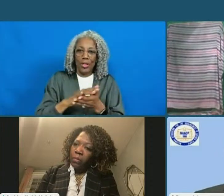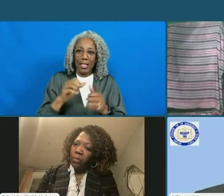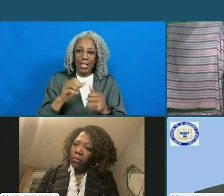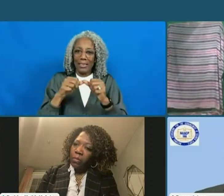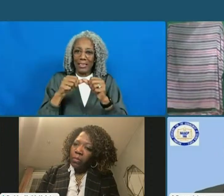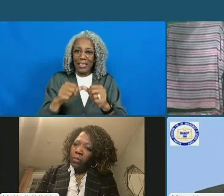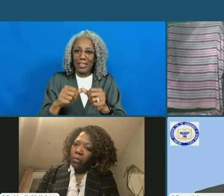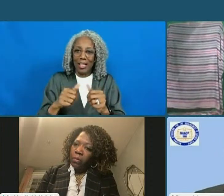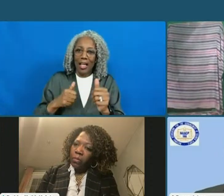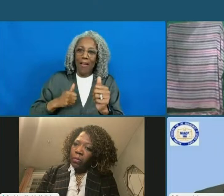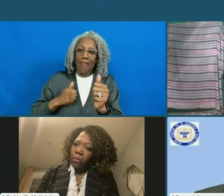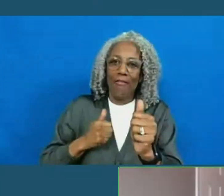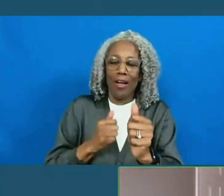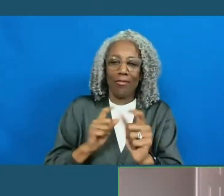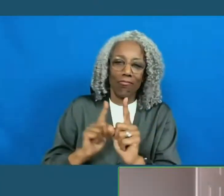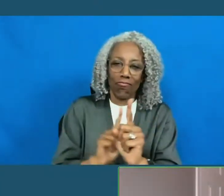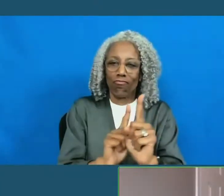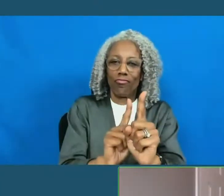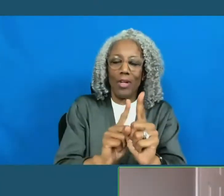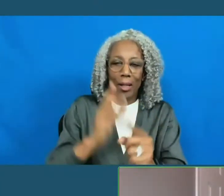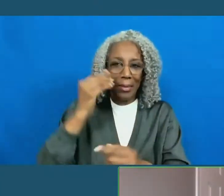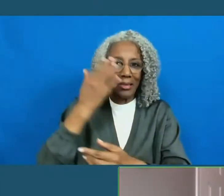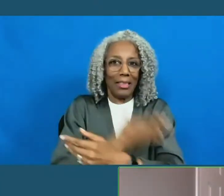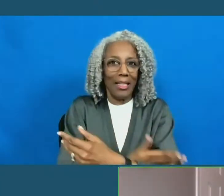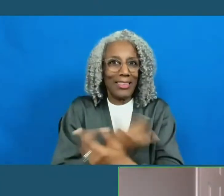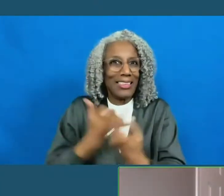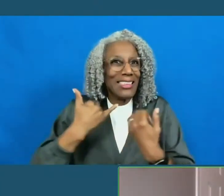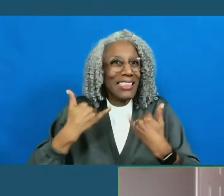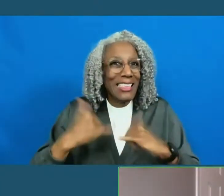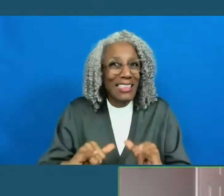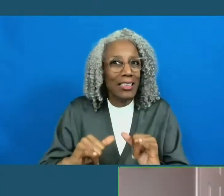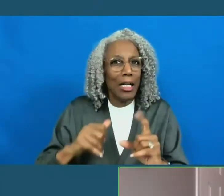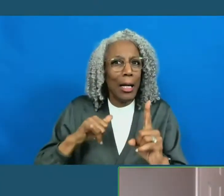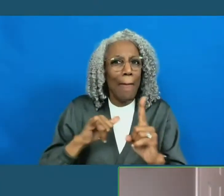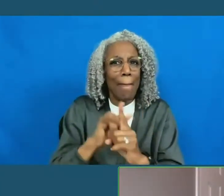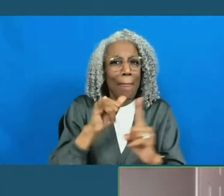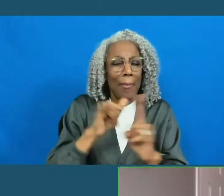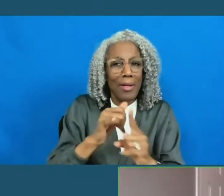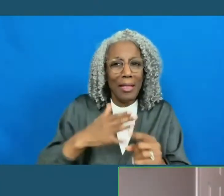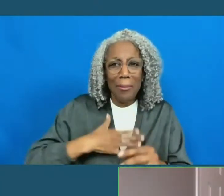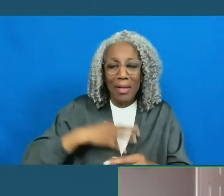school, he continues to be